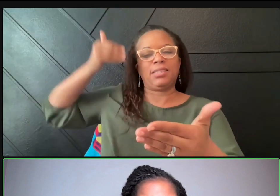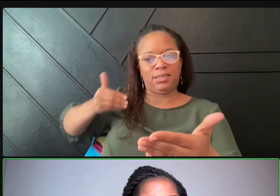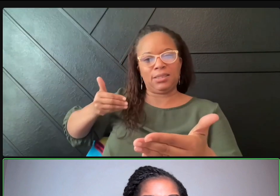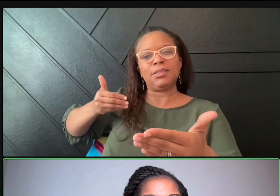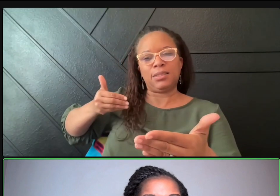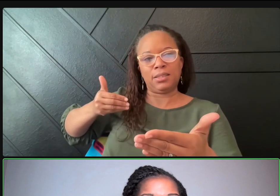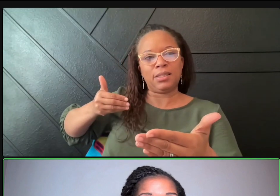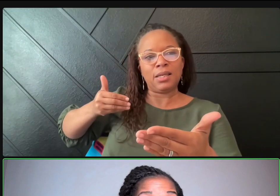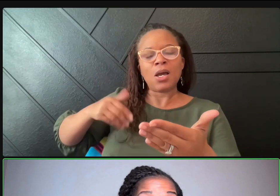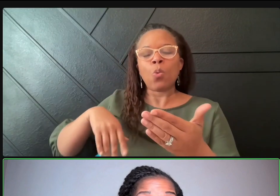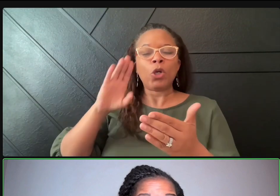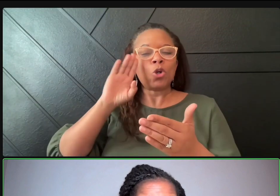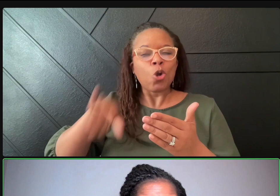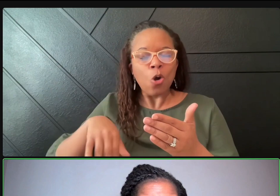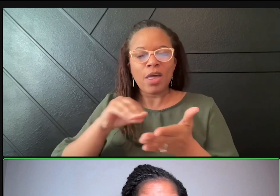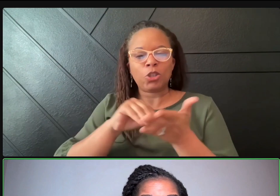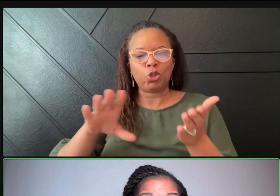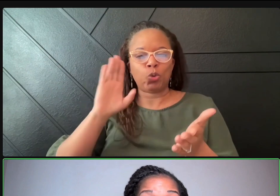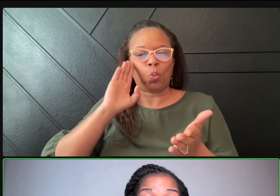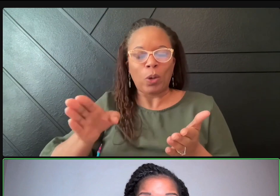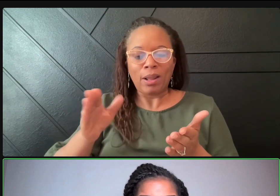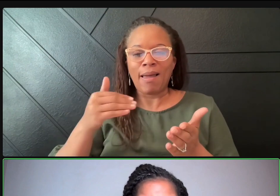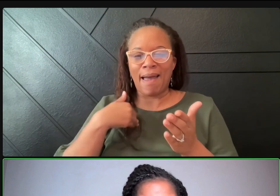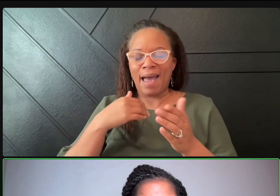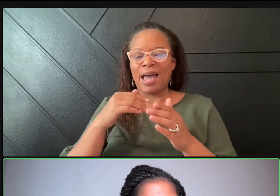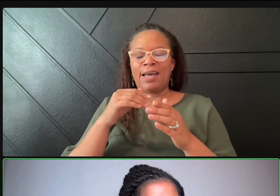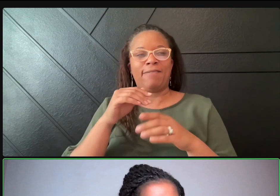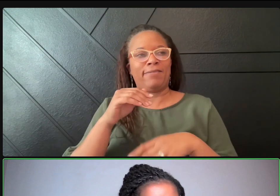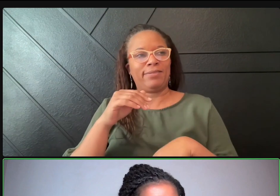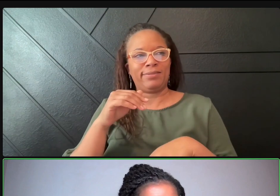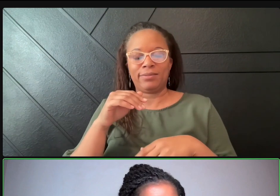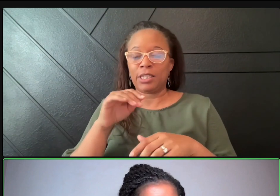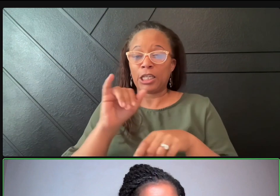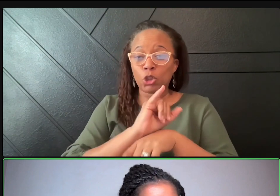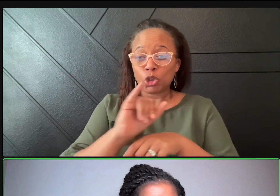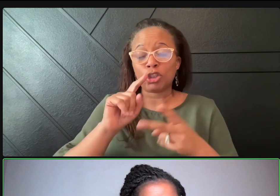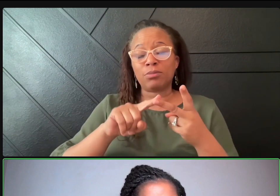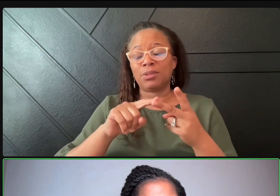that is just as important when the planning stages in advance.